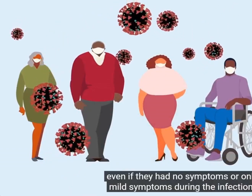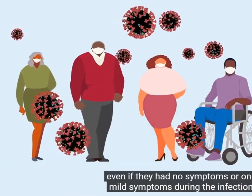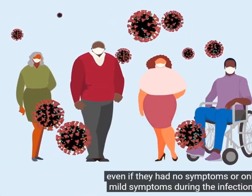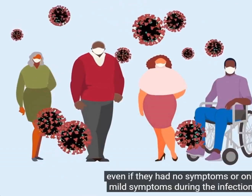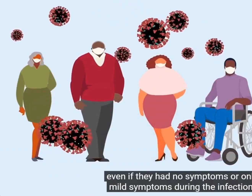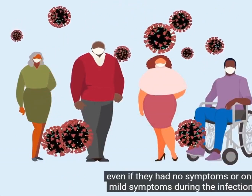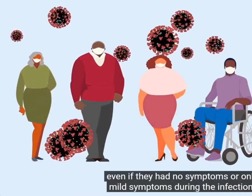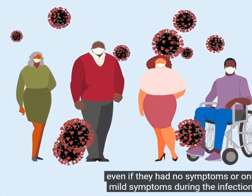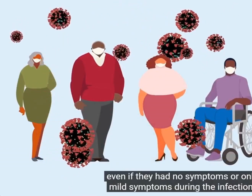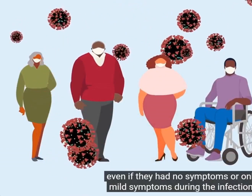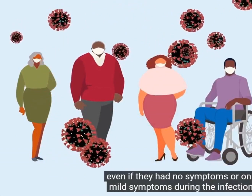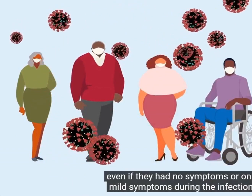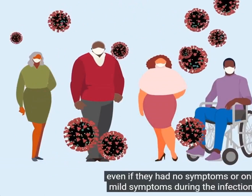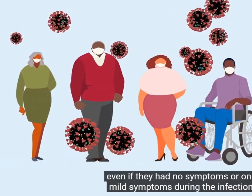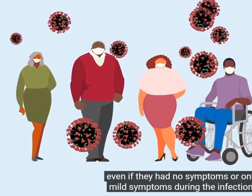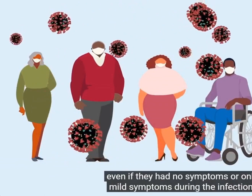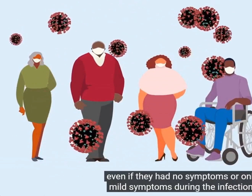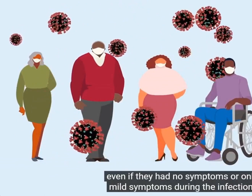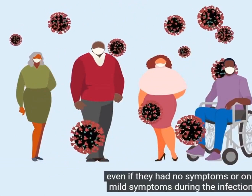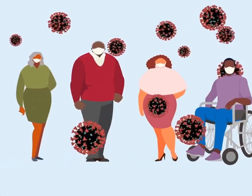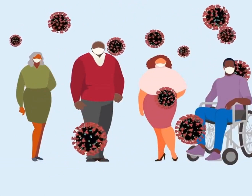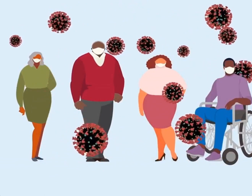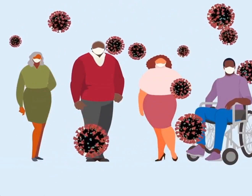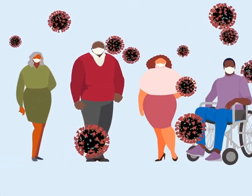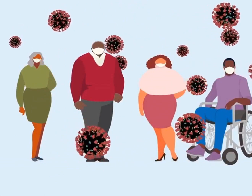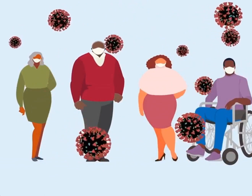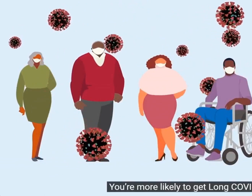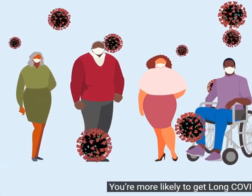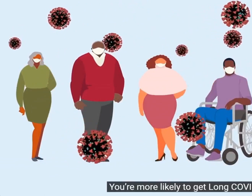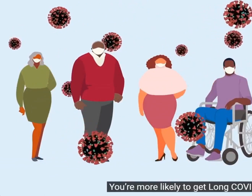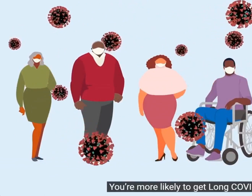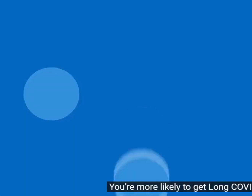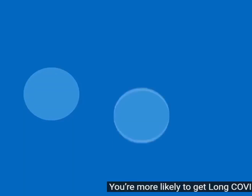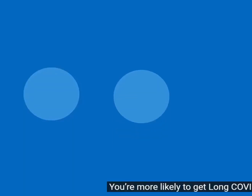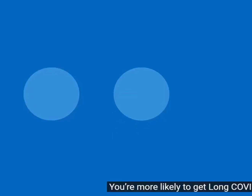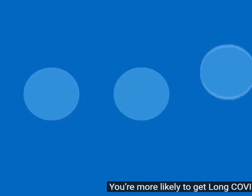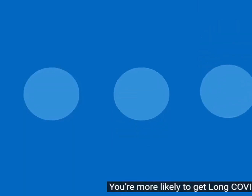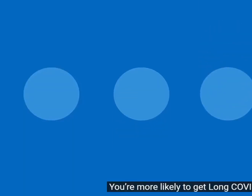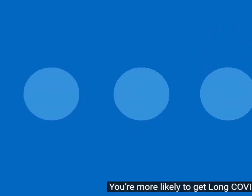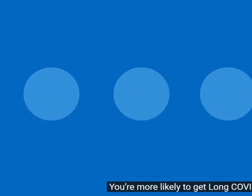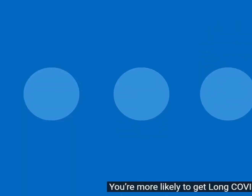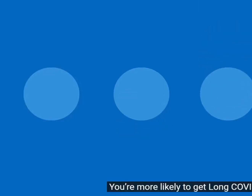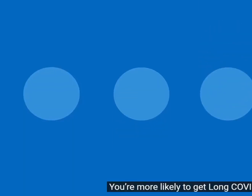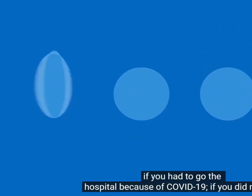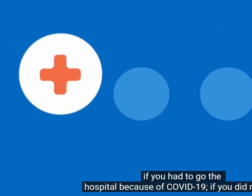only mild symptoms during the infection. You're more likely to get long covid. If